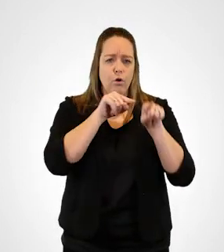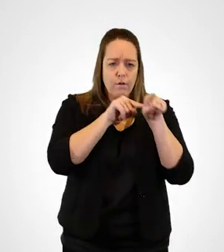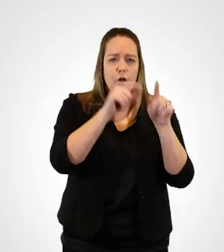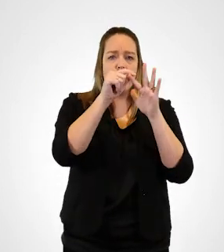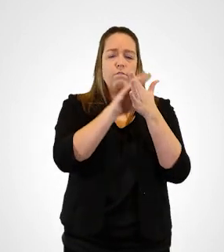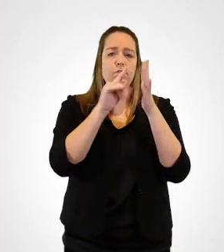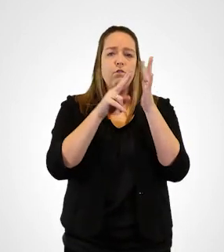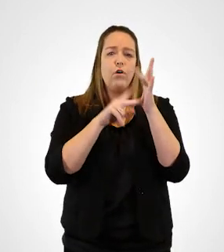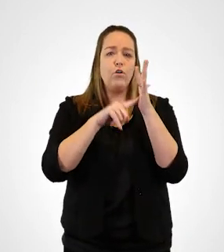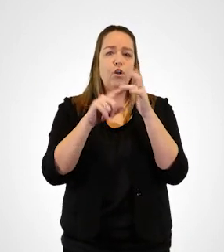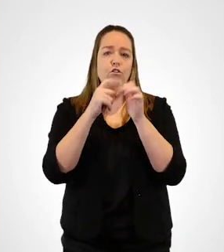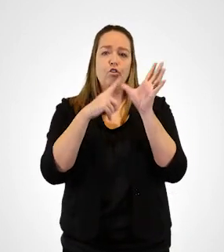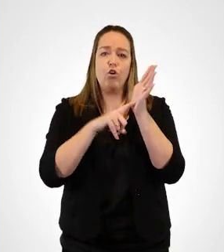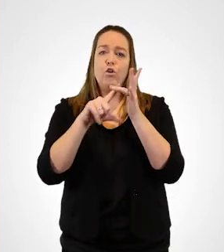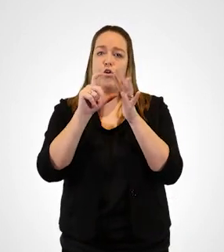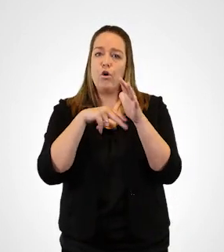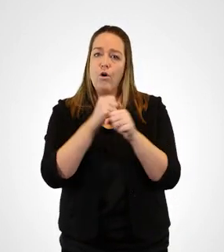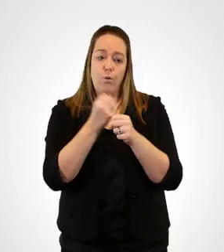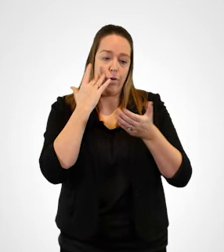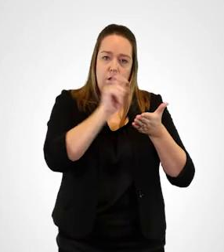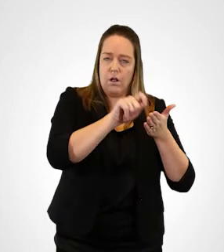on phonological coding than the poor readers.